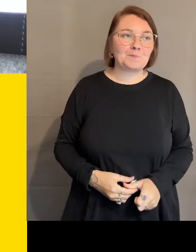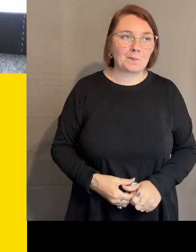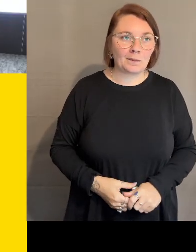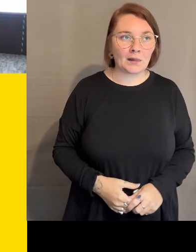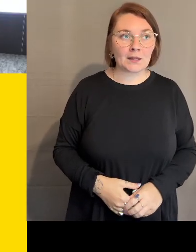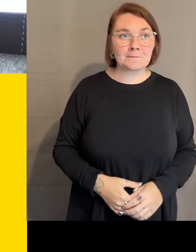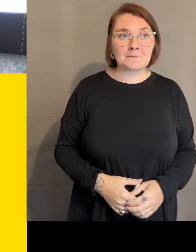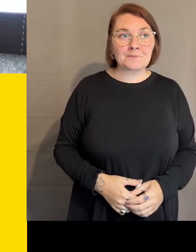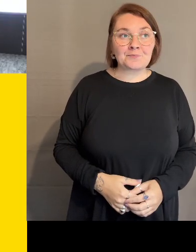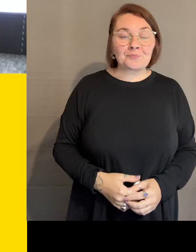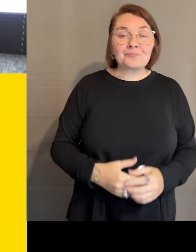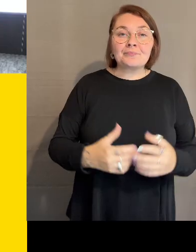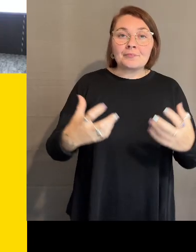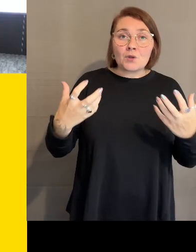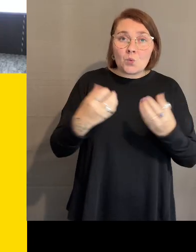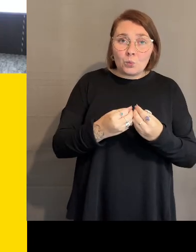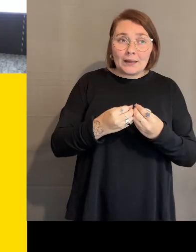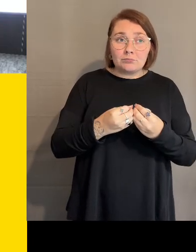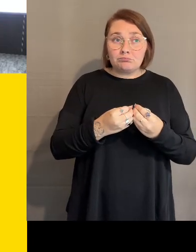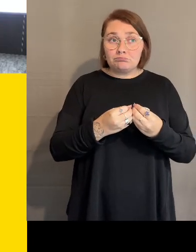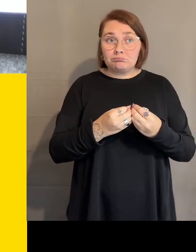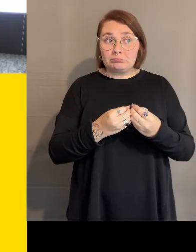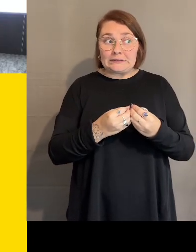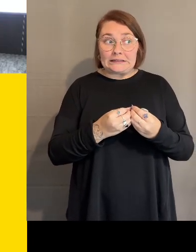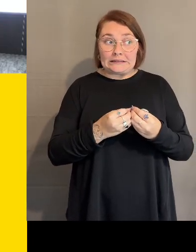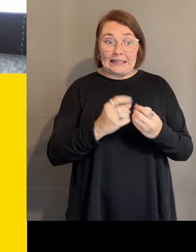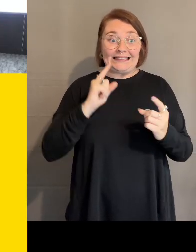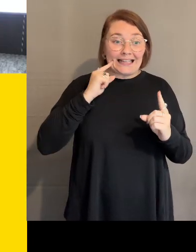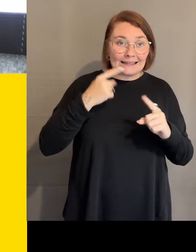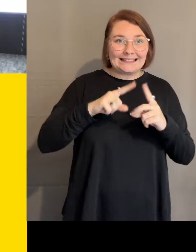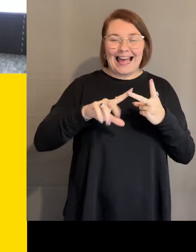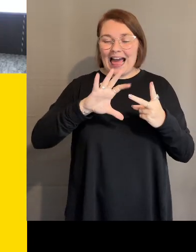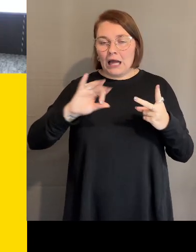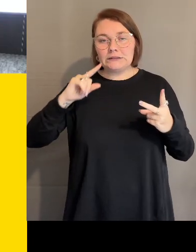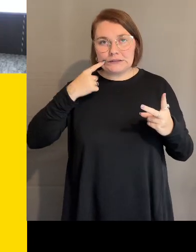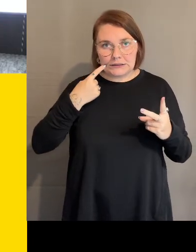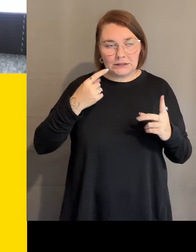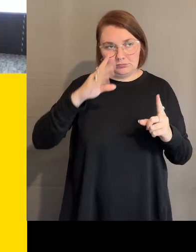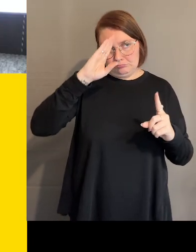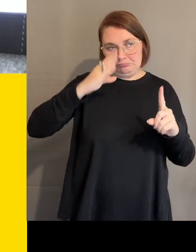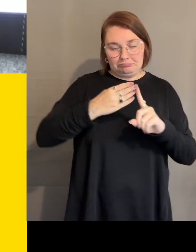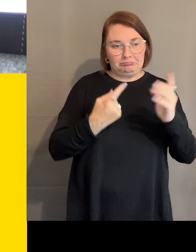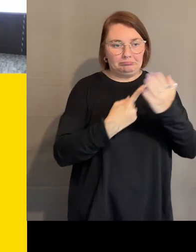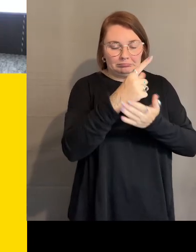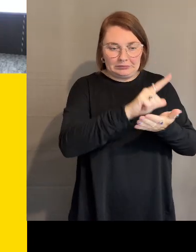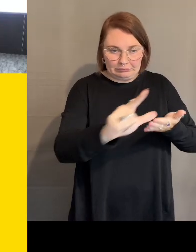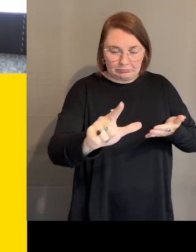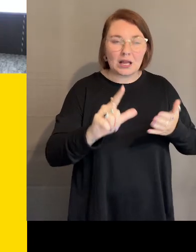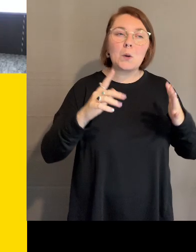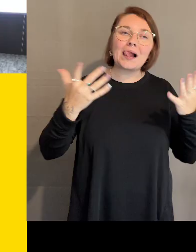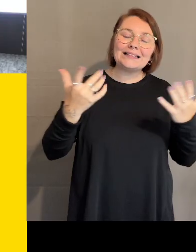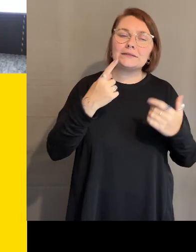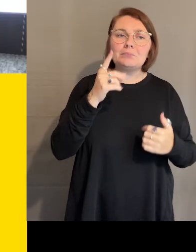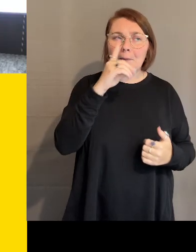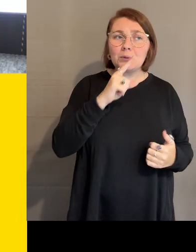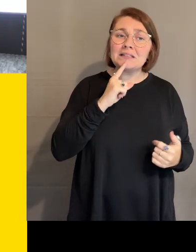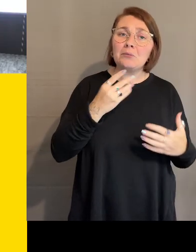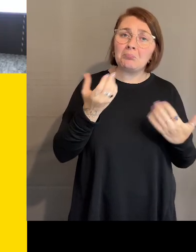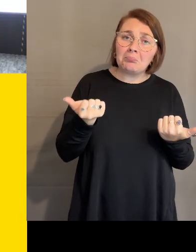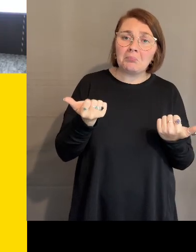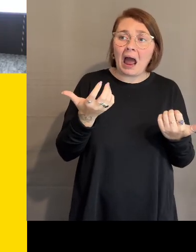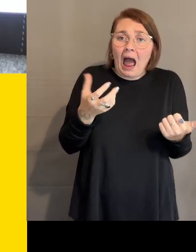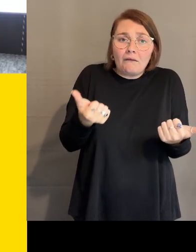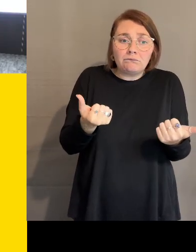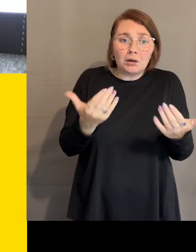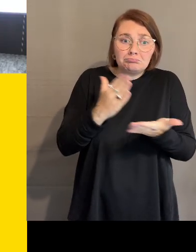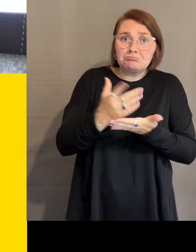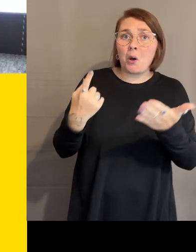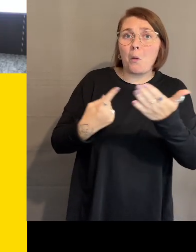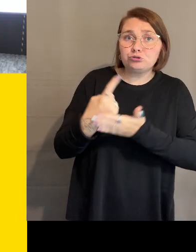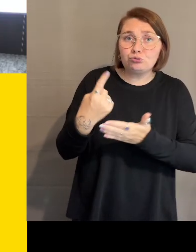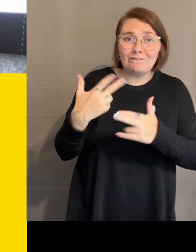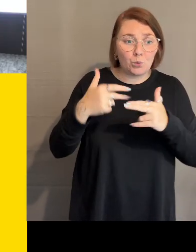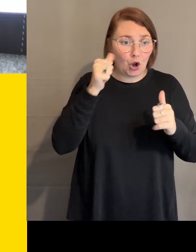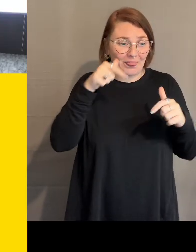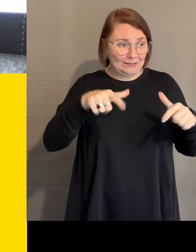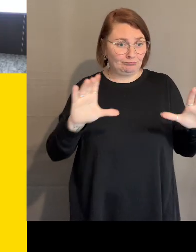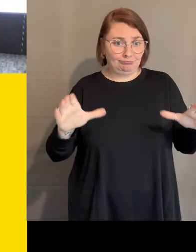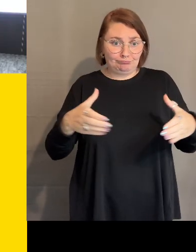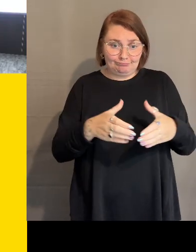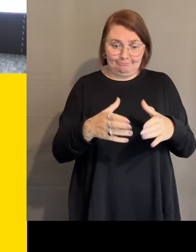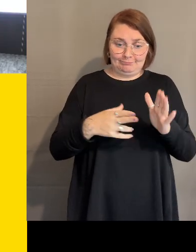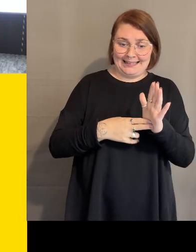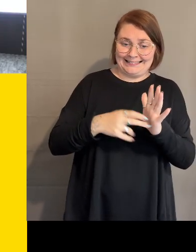In terms of intended and unintended consequences, people said, look, you know, in one way, there's a real opportunity here. We know that for this cohort in the NDIS,